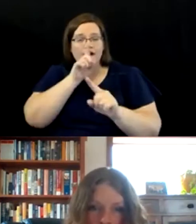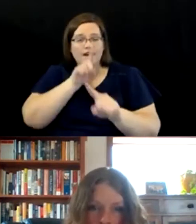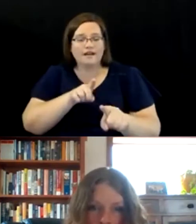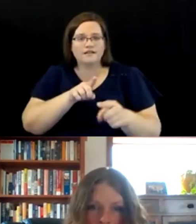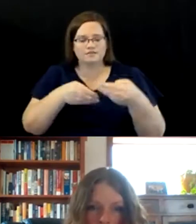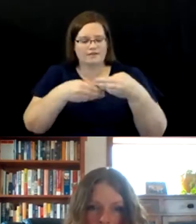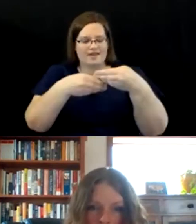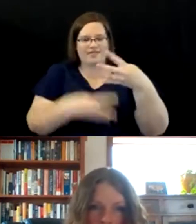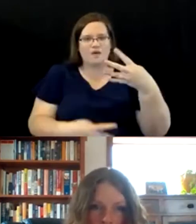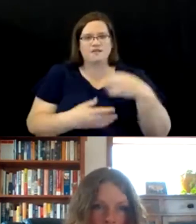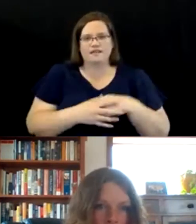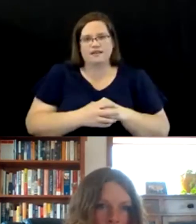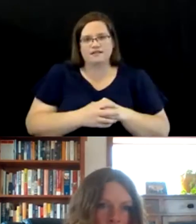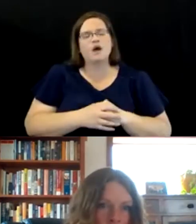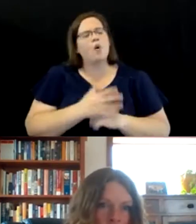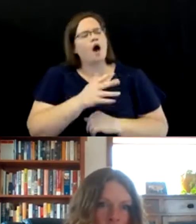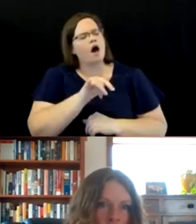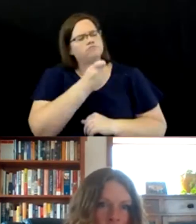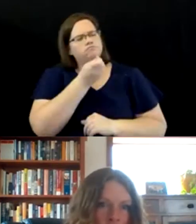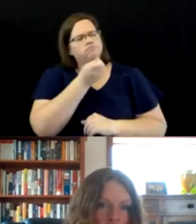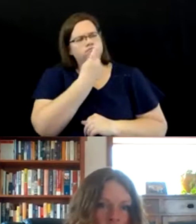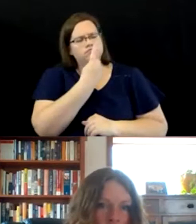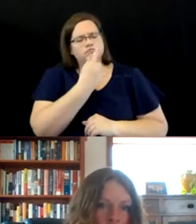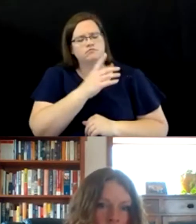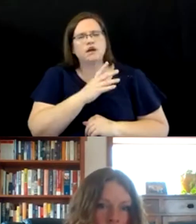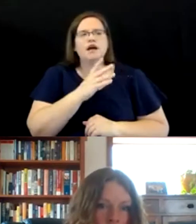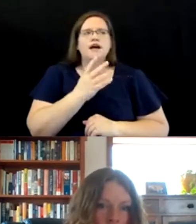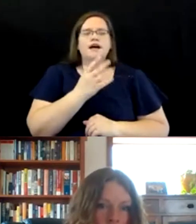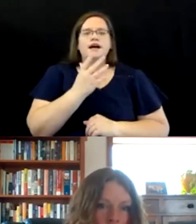Kirsten: Well, yeah, yeah. That's right. I think I'm probably thinking a